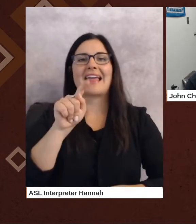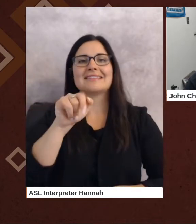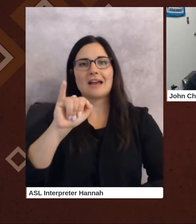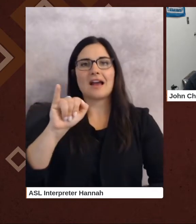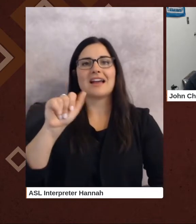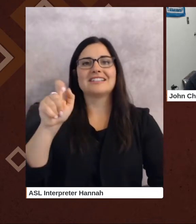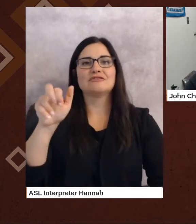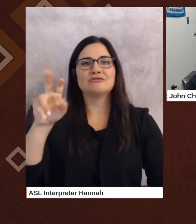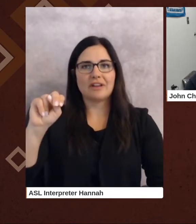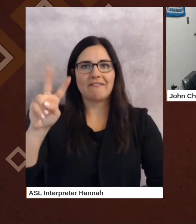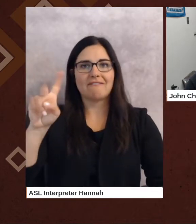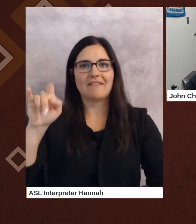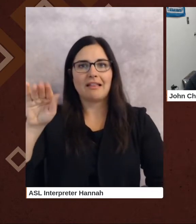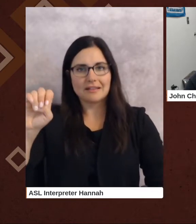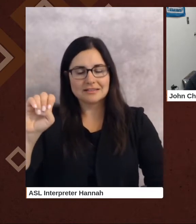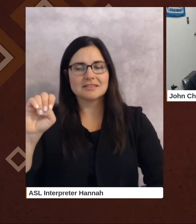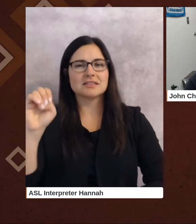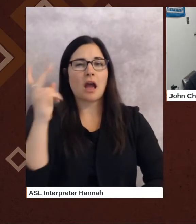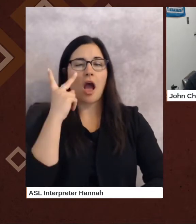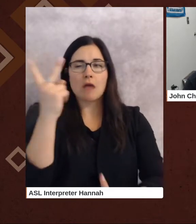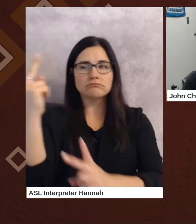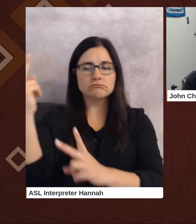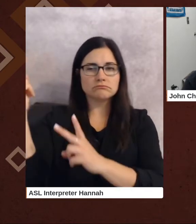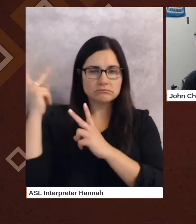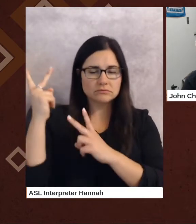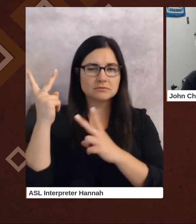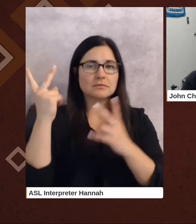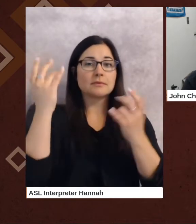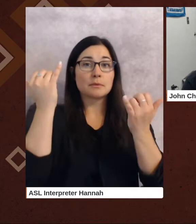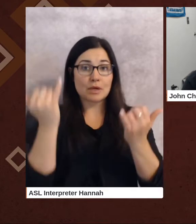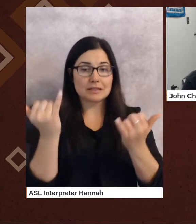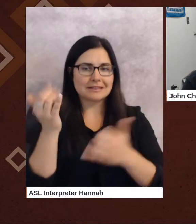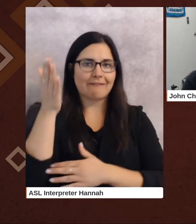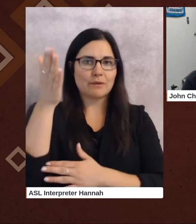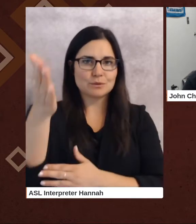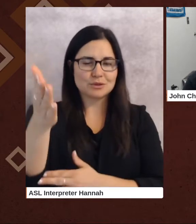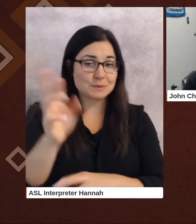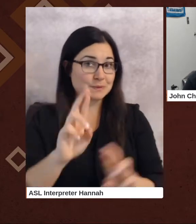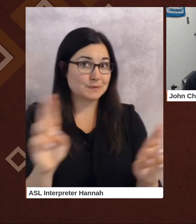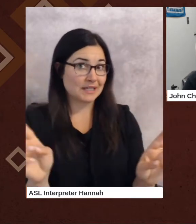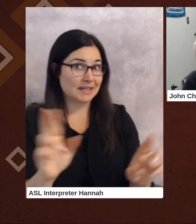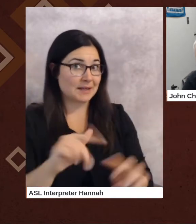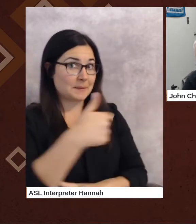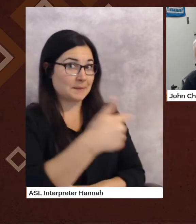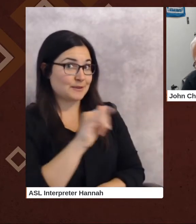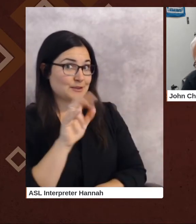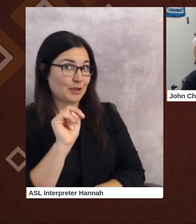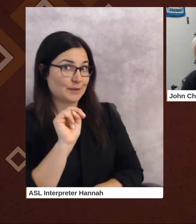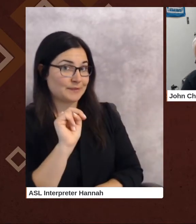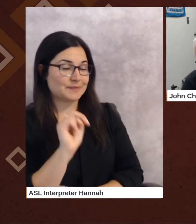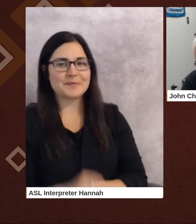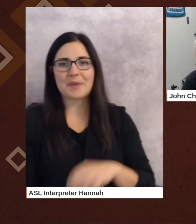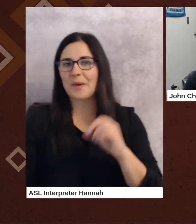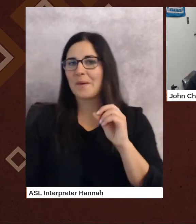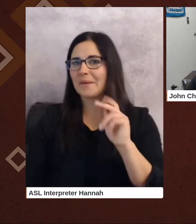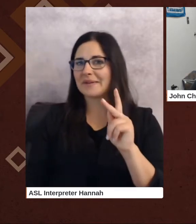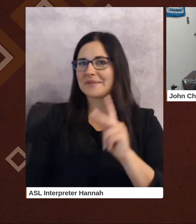a window into the past, present and future. John, I will turn it over to you. OK, Thank you, Andrea.